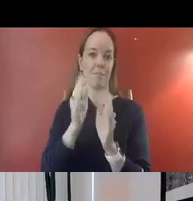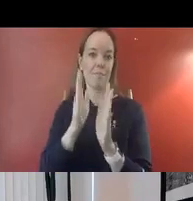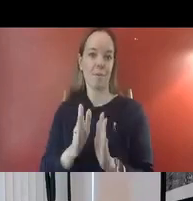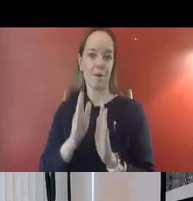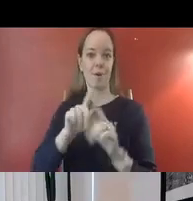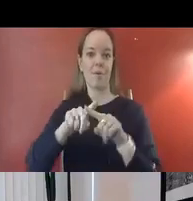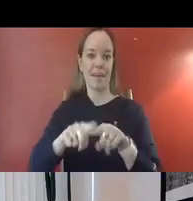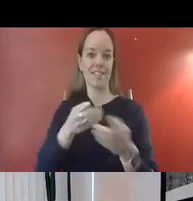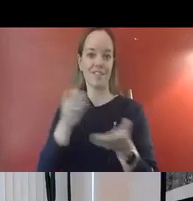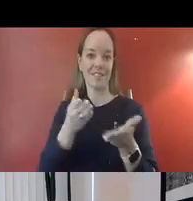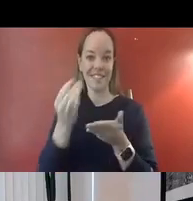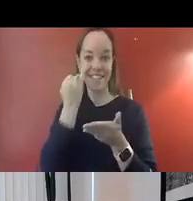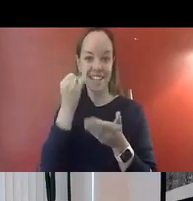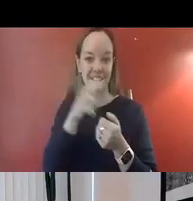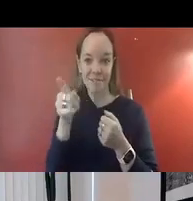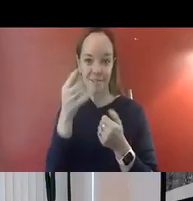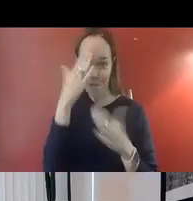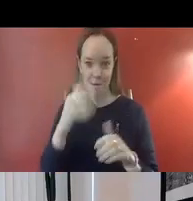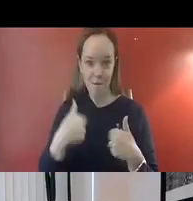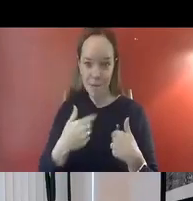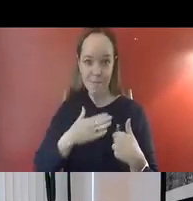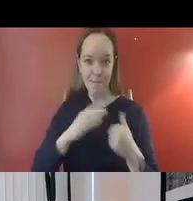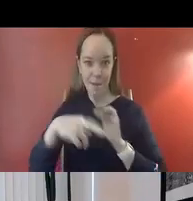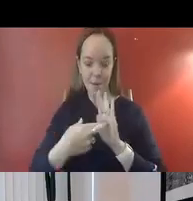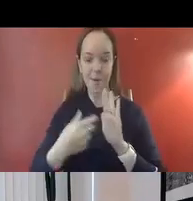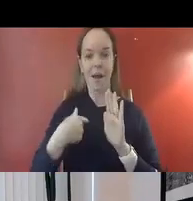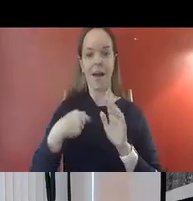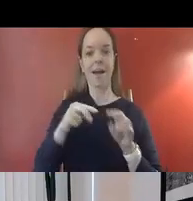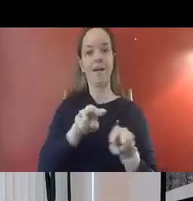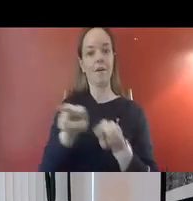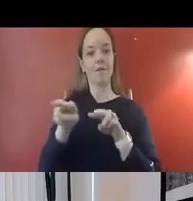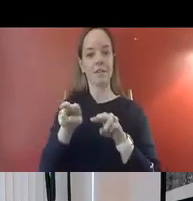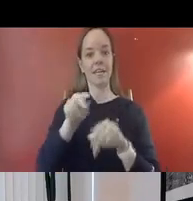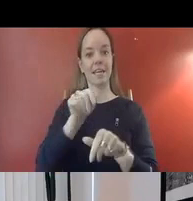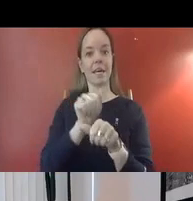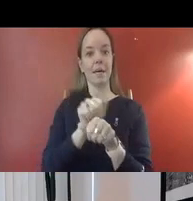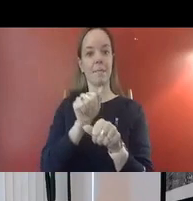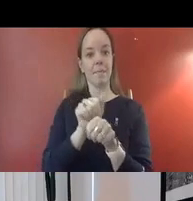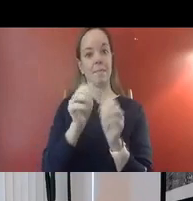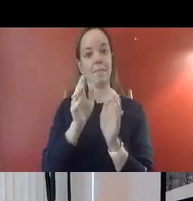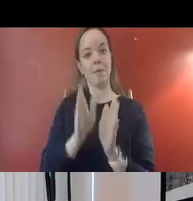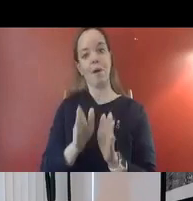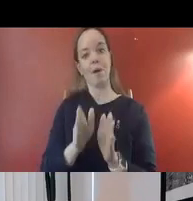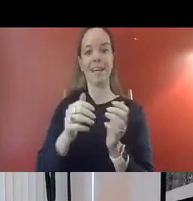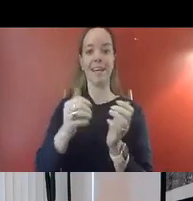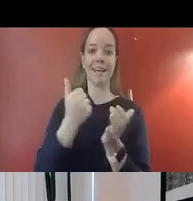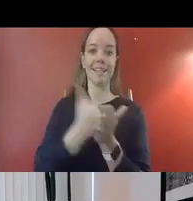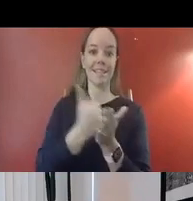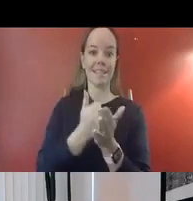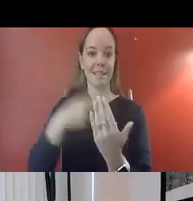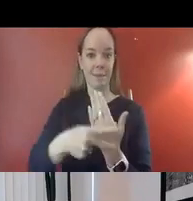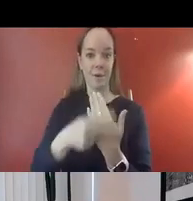my role that means I oversee both our of you that aren't familiar with me and Employee Assistance Program and my role that means I oversee both our Behavioral Health Partners and this has Employee Assistance Program and